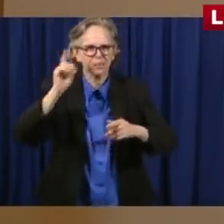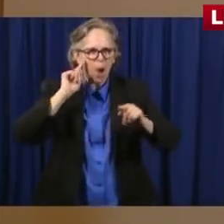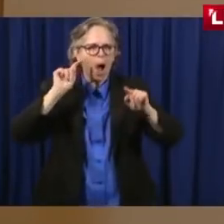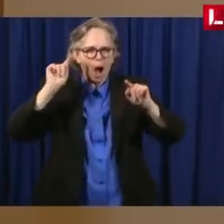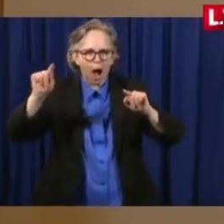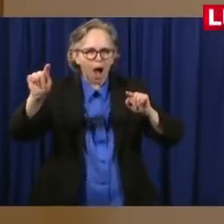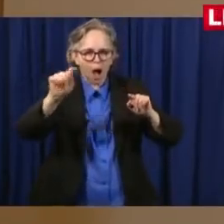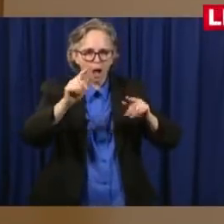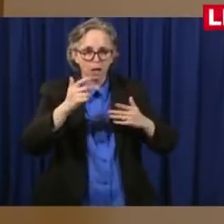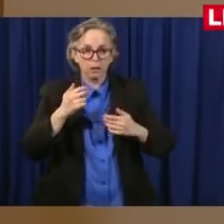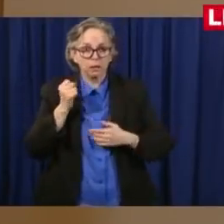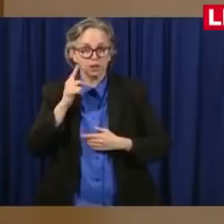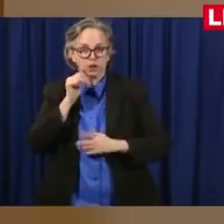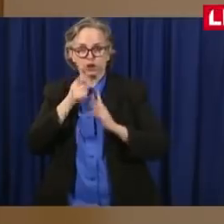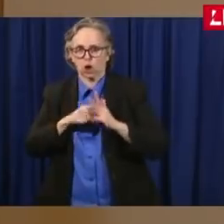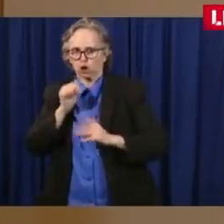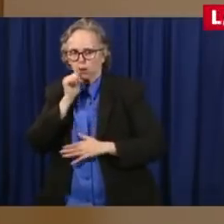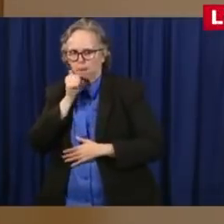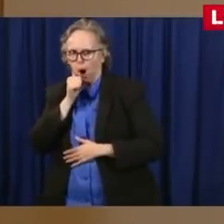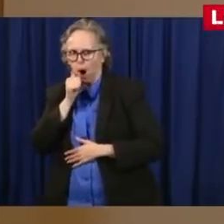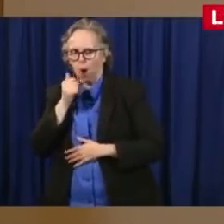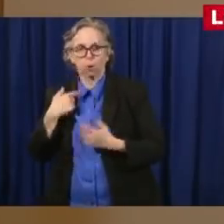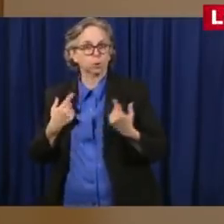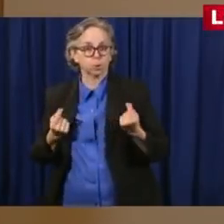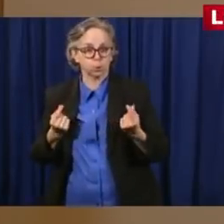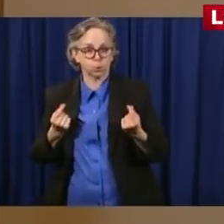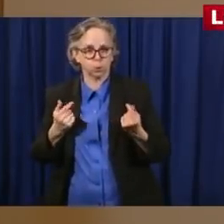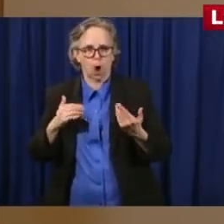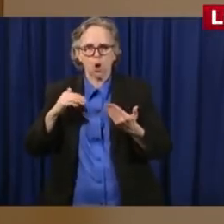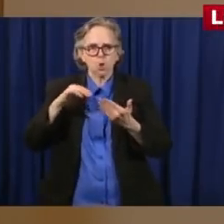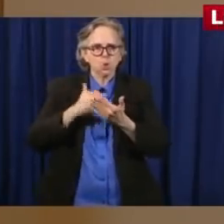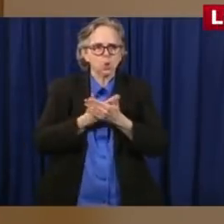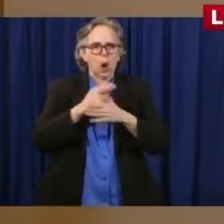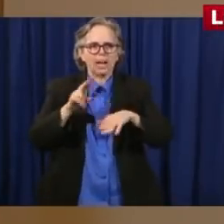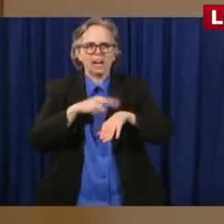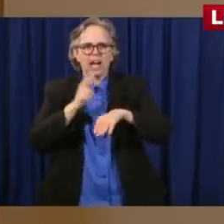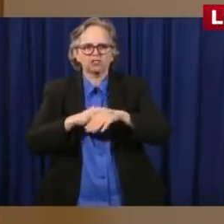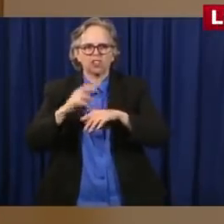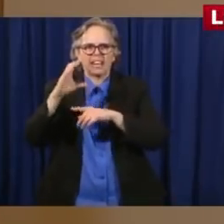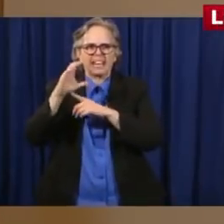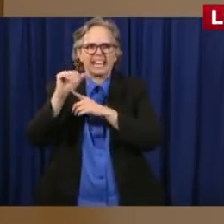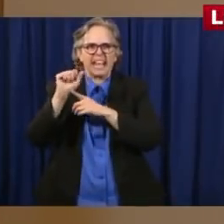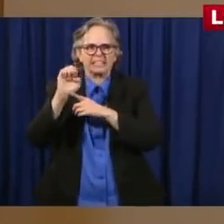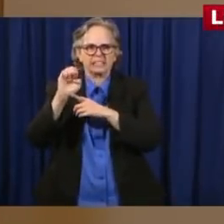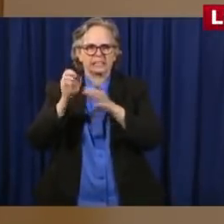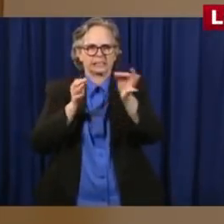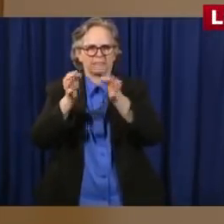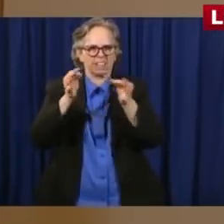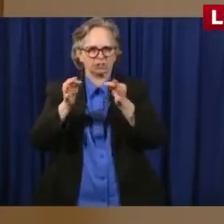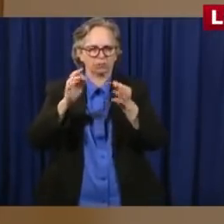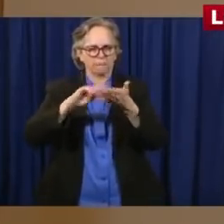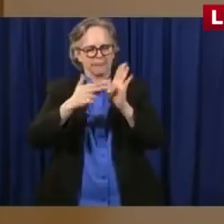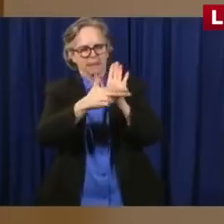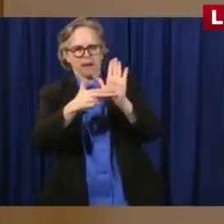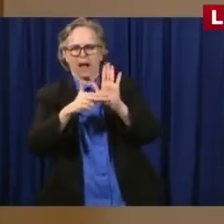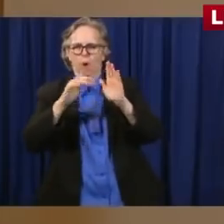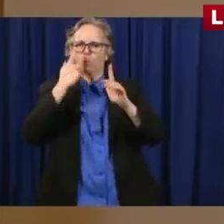IT IS BEING TRACKED AND STARTING NEW TOMORROW, WE HAVE A CASE DEFINITION THAT HAS CHANGED.